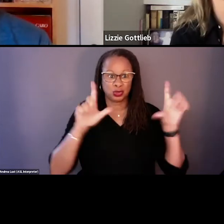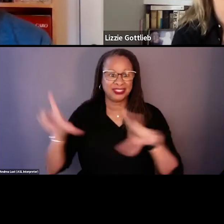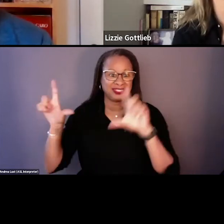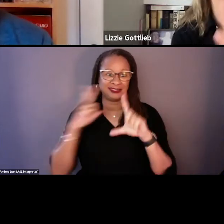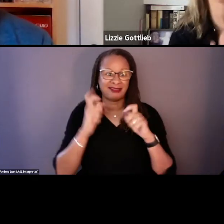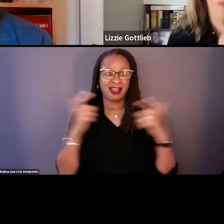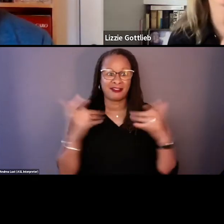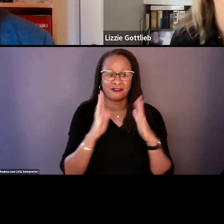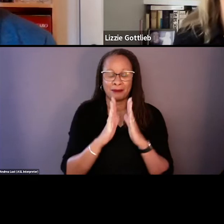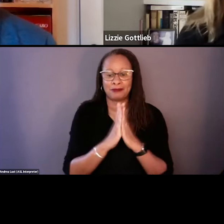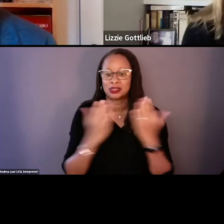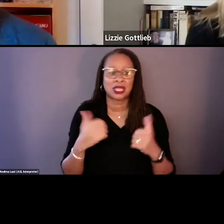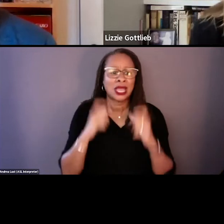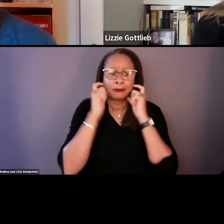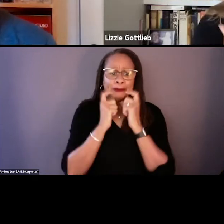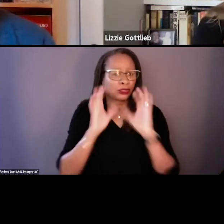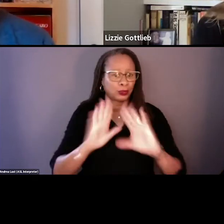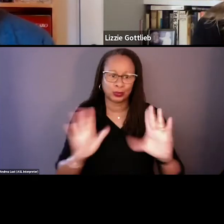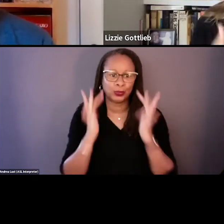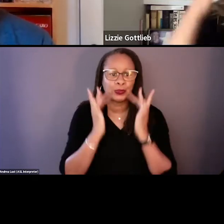I feel like we have a lot of books behind us. I have no beard.